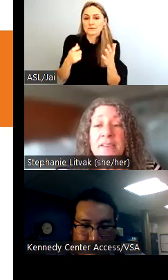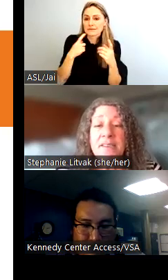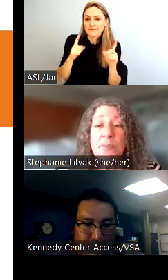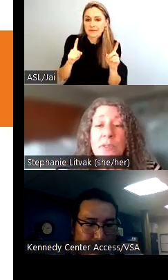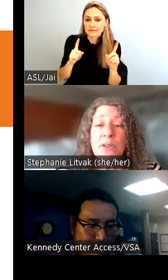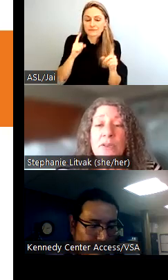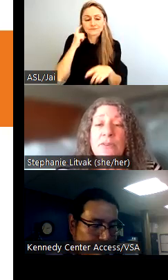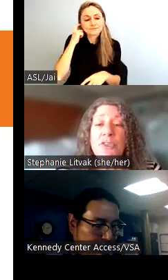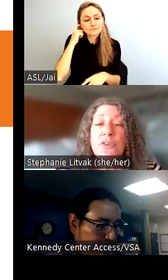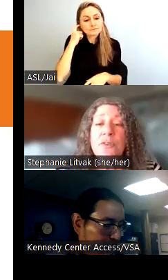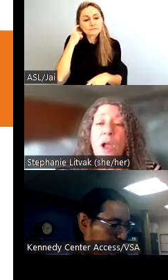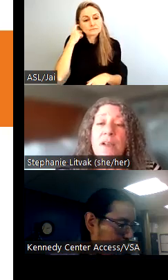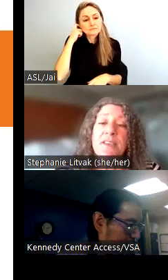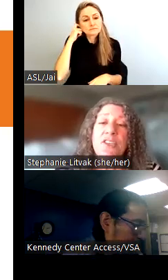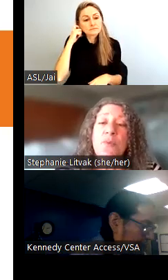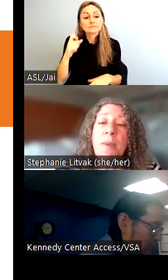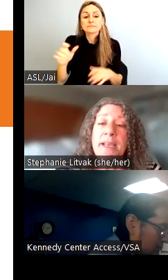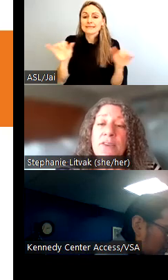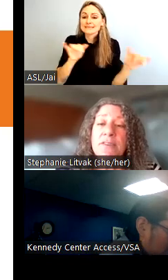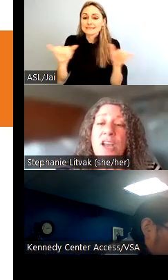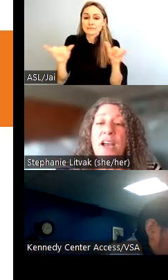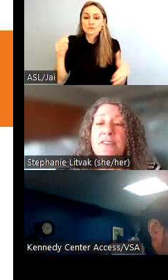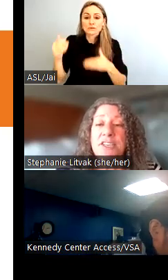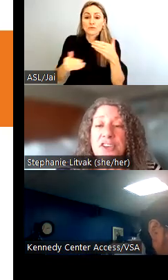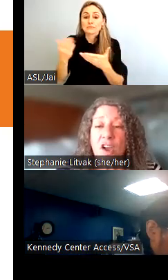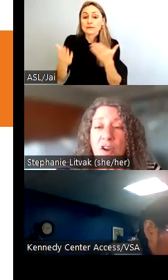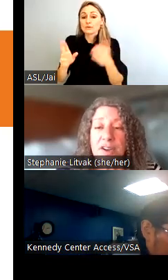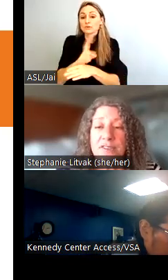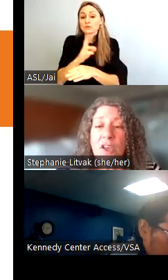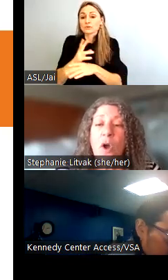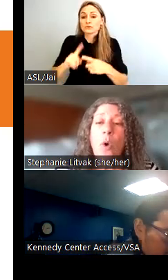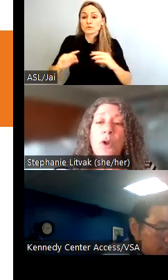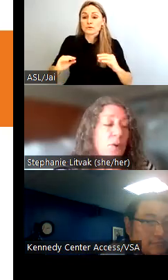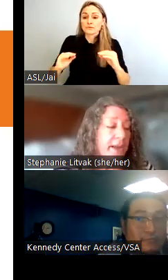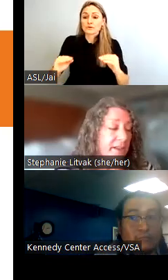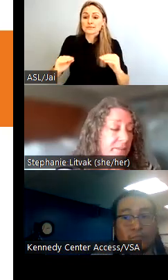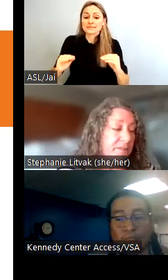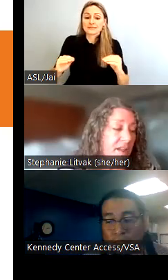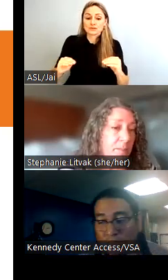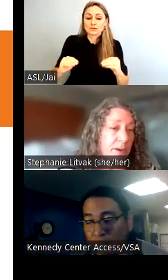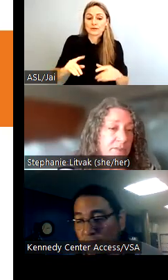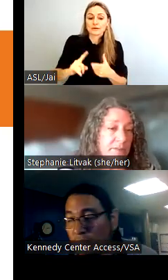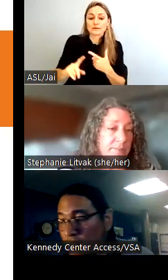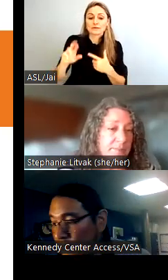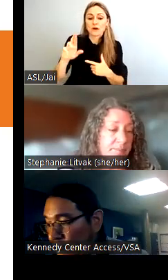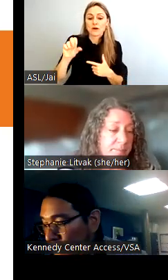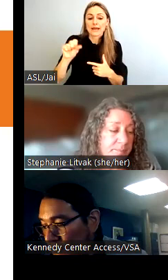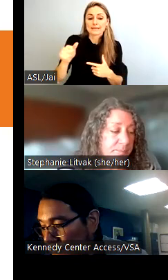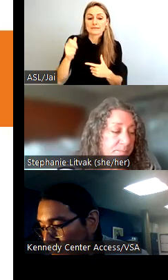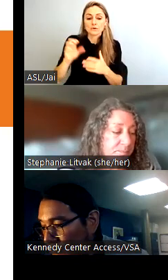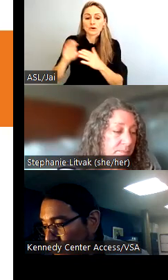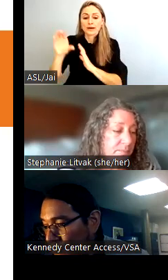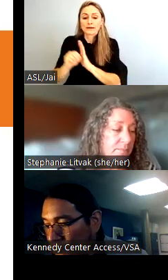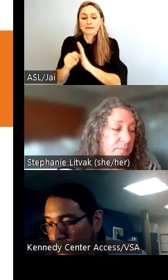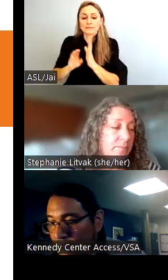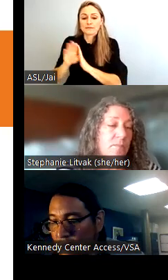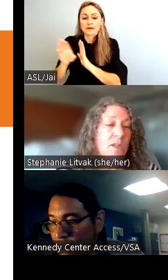It is similar to the process you might use to hire teaching artists or curriculum developers.